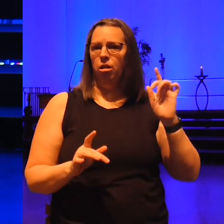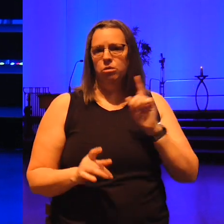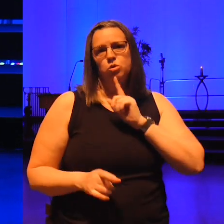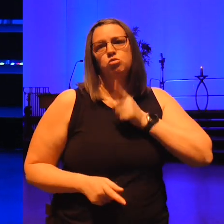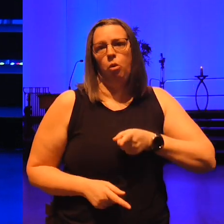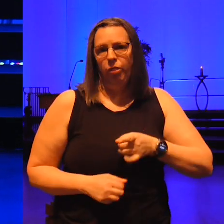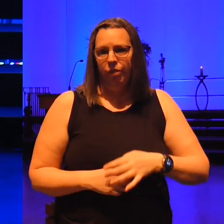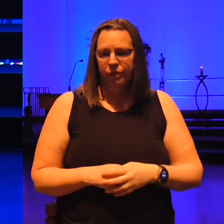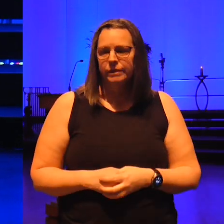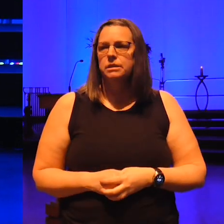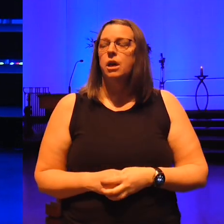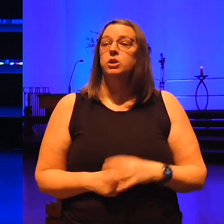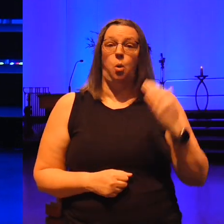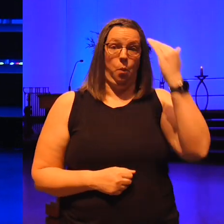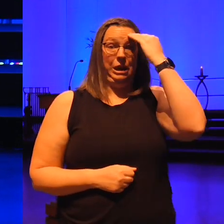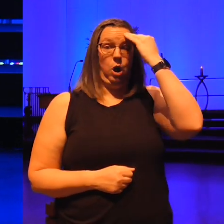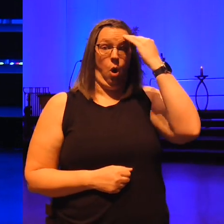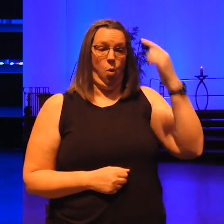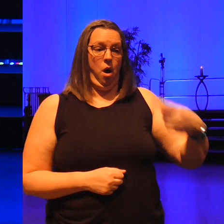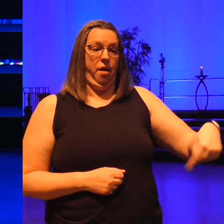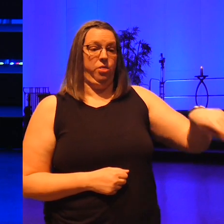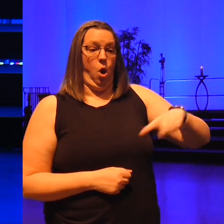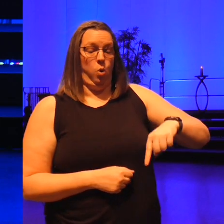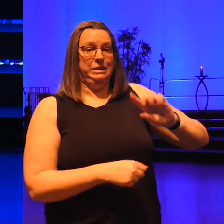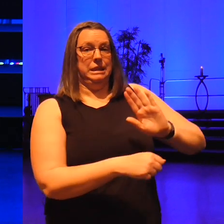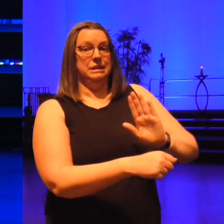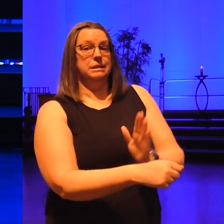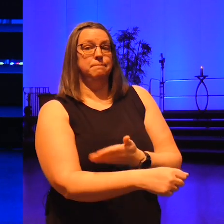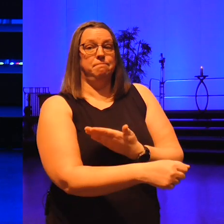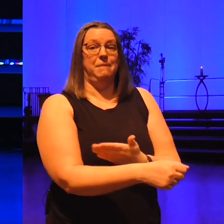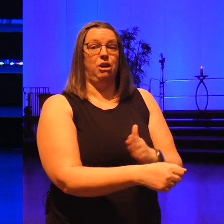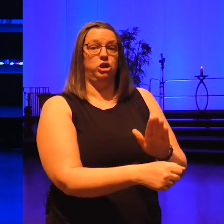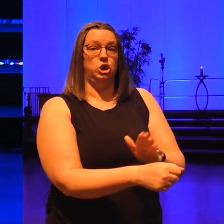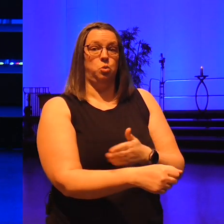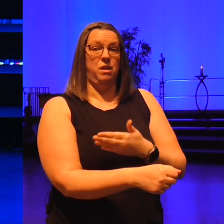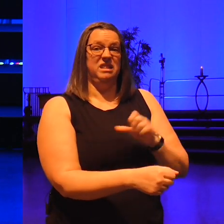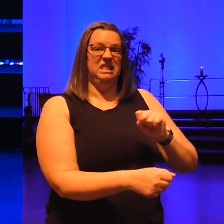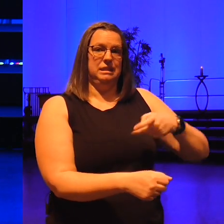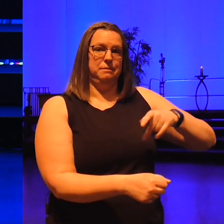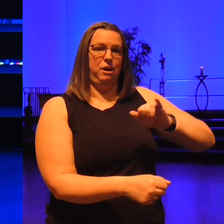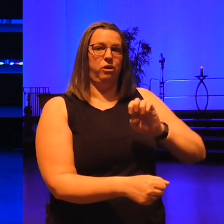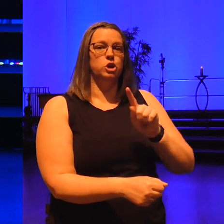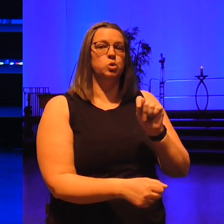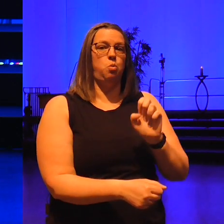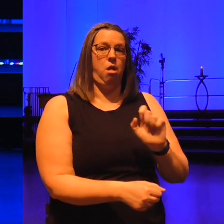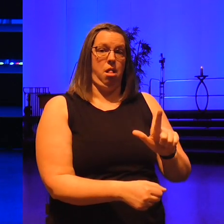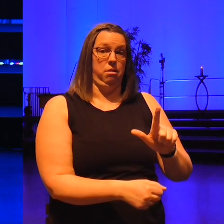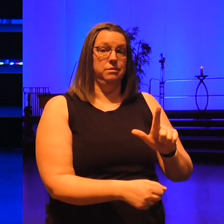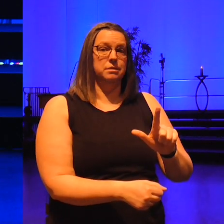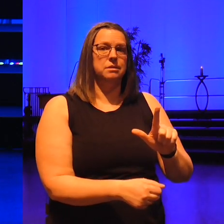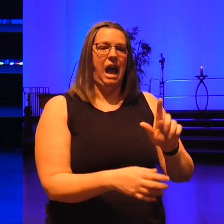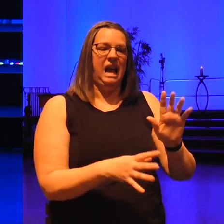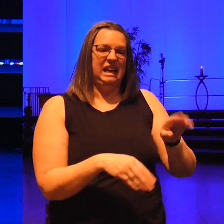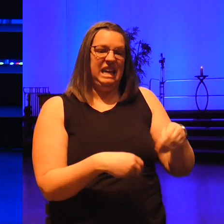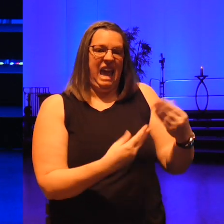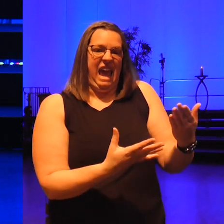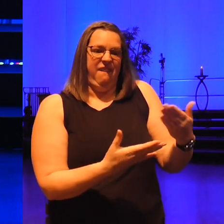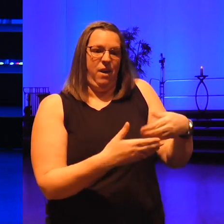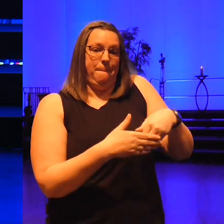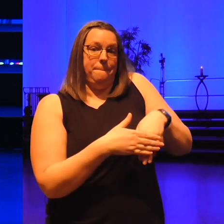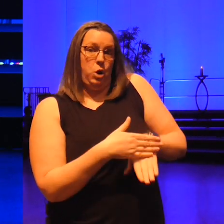um these spirituals uh gave birth to the soul of America and they would grow into gospel music and